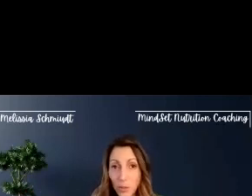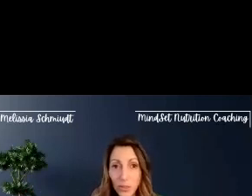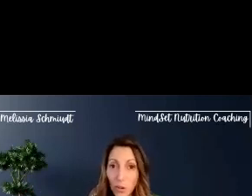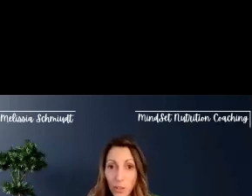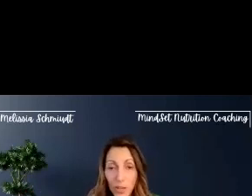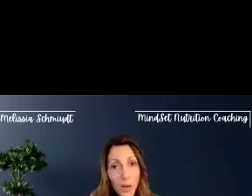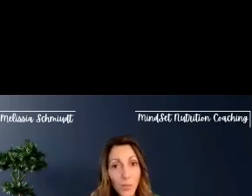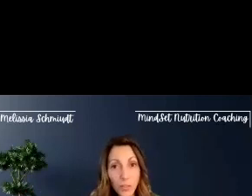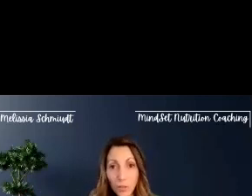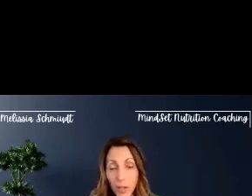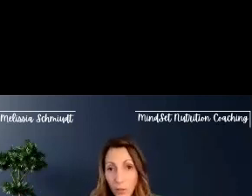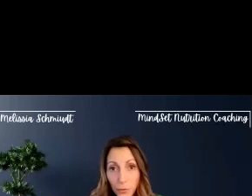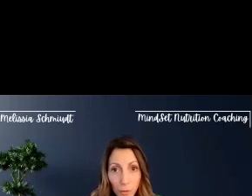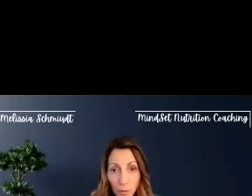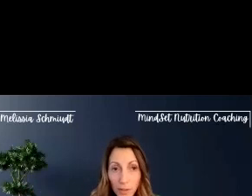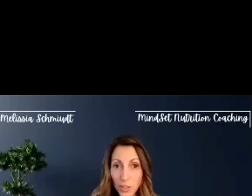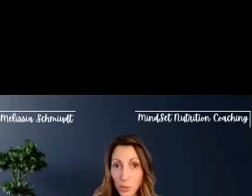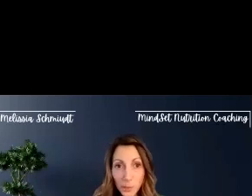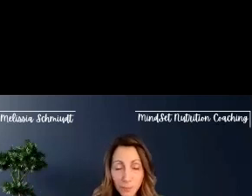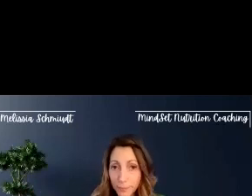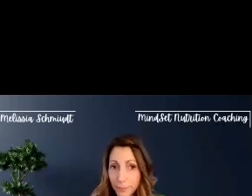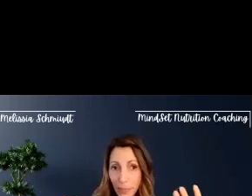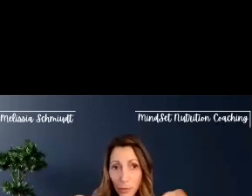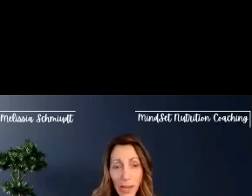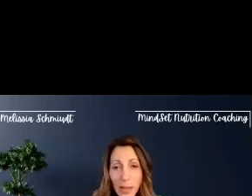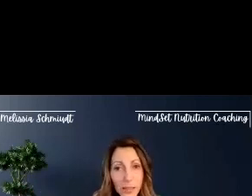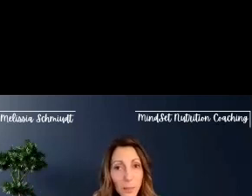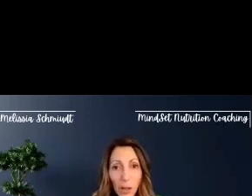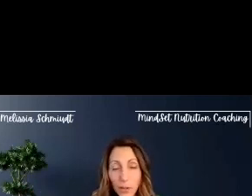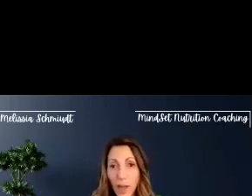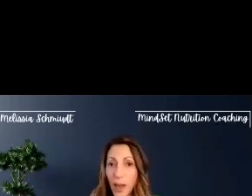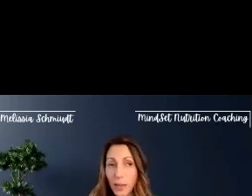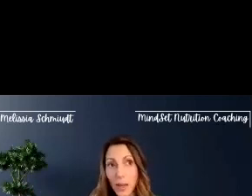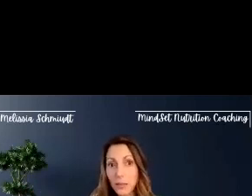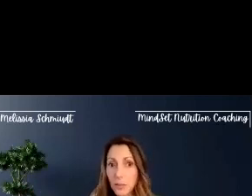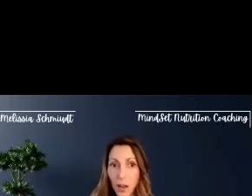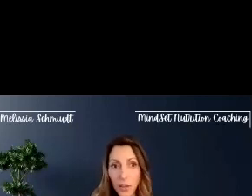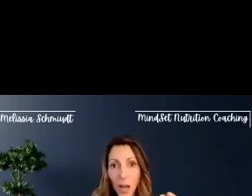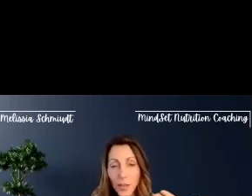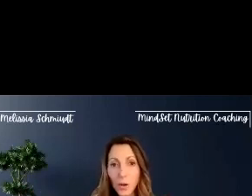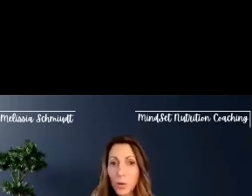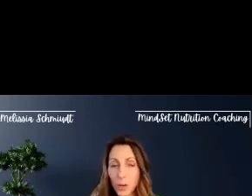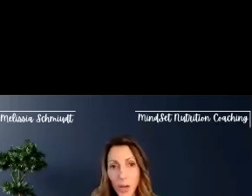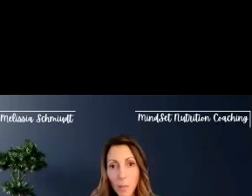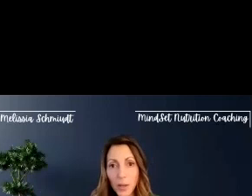So you start your day with a serving of a fruit or vegetable. You can add in some healthy fat, like some avocado or a nut